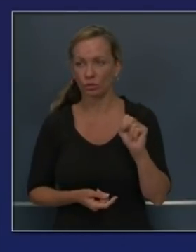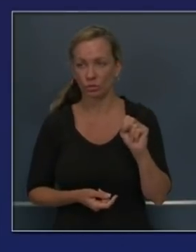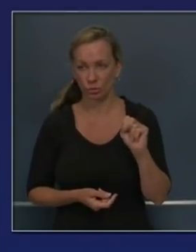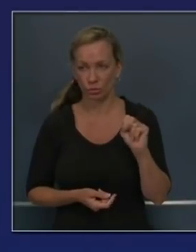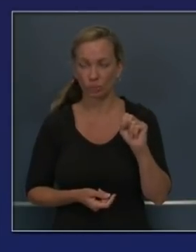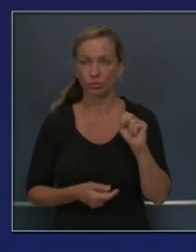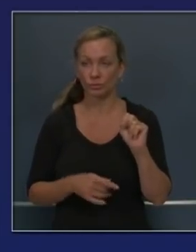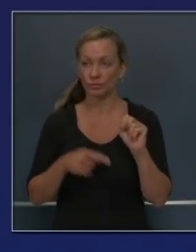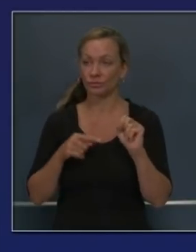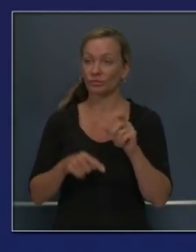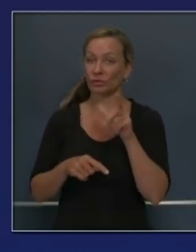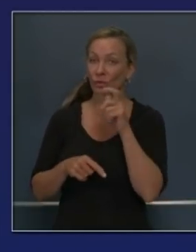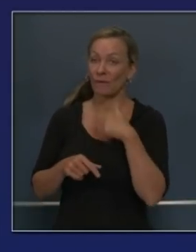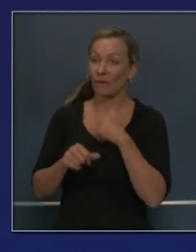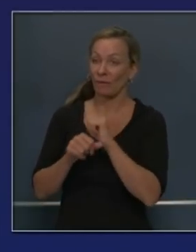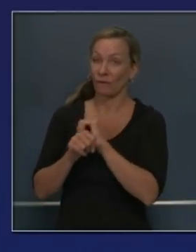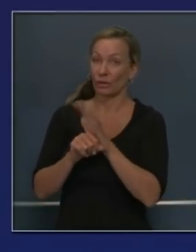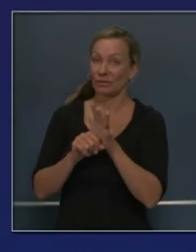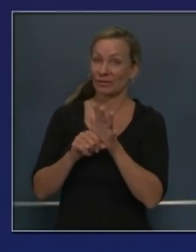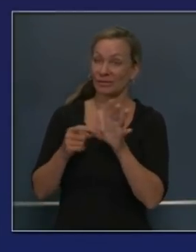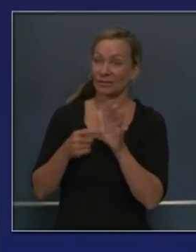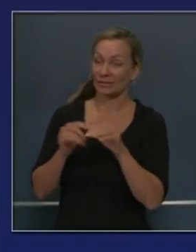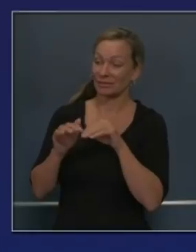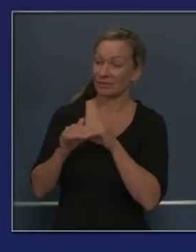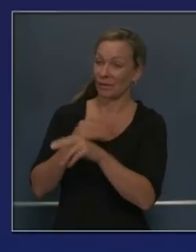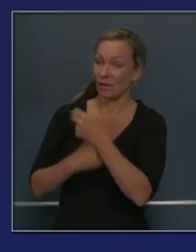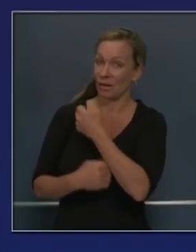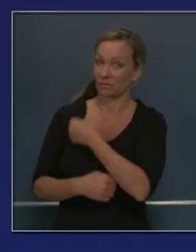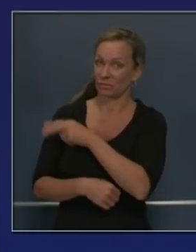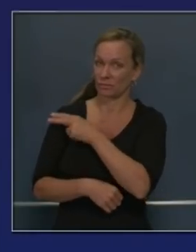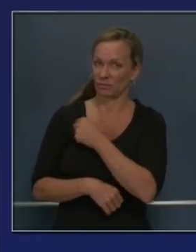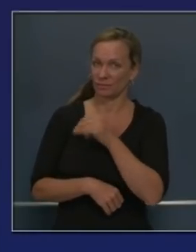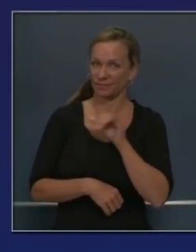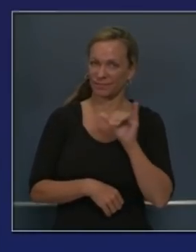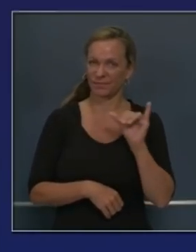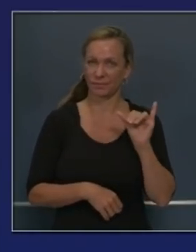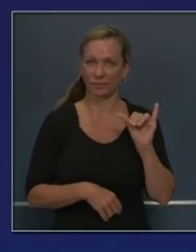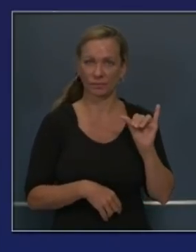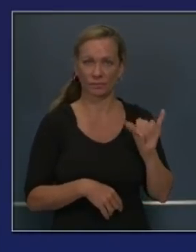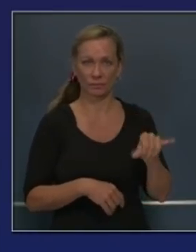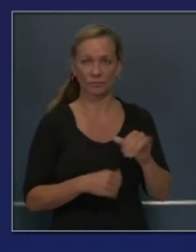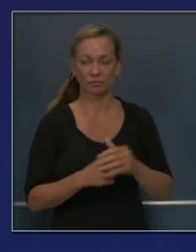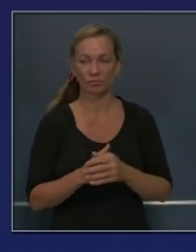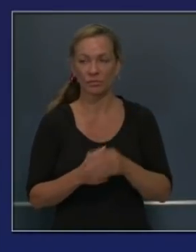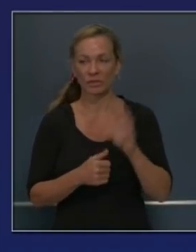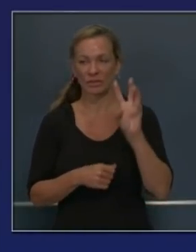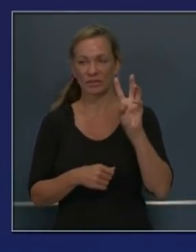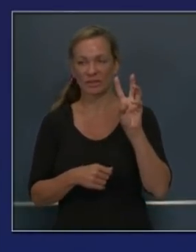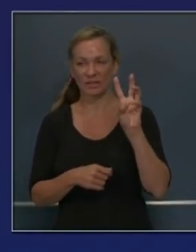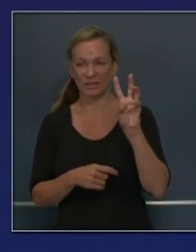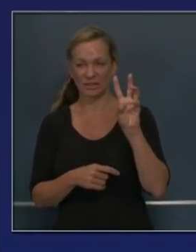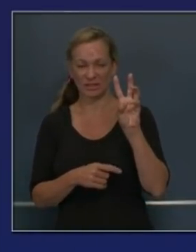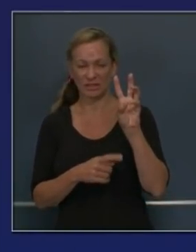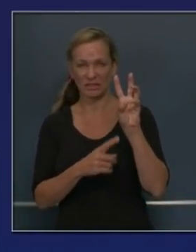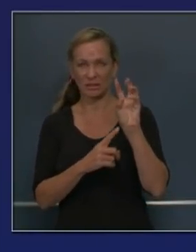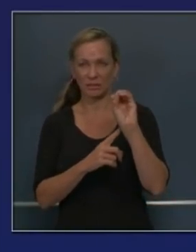DOWN -2.1 PERCENT IN THIS LAST 24 HOUR REPORTING PERIOD. HOSPITALIZATIONS NOW HAVE COVID